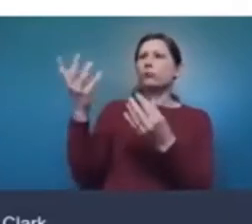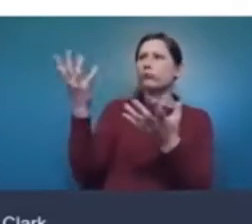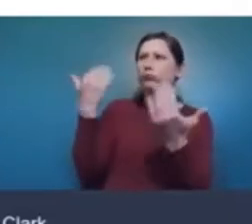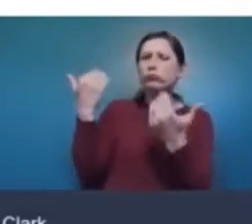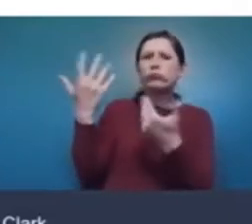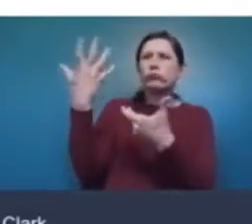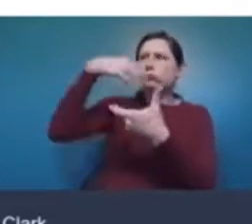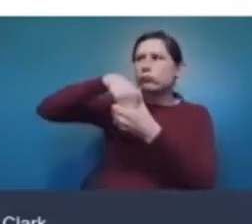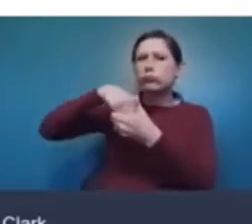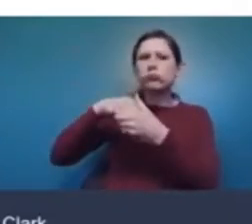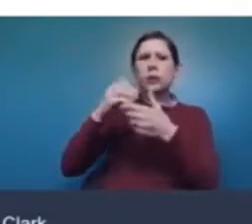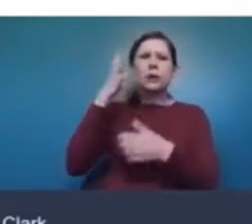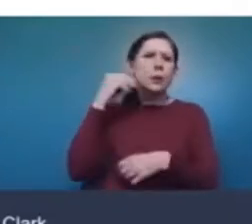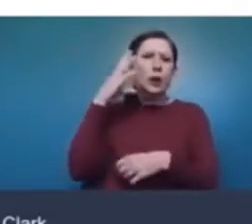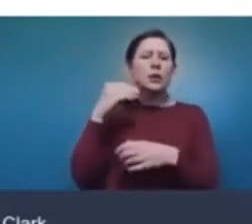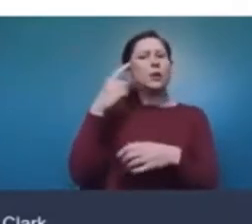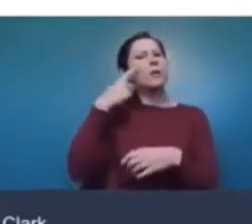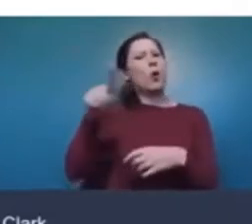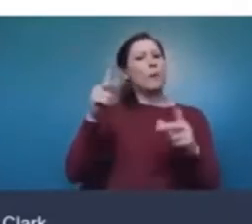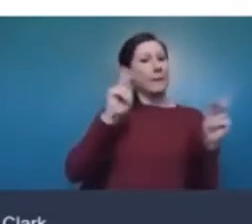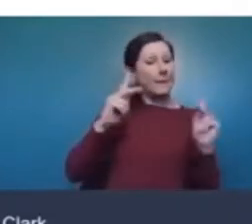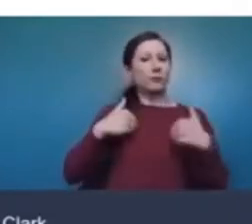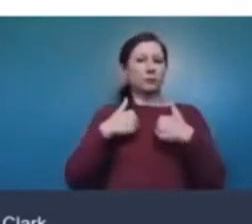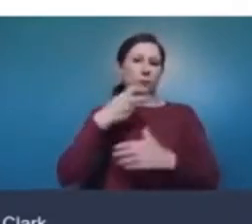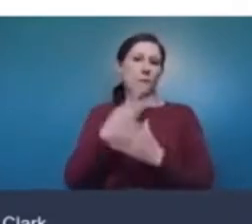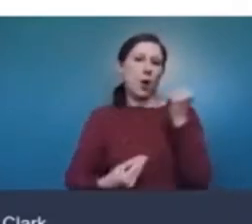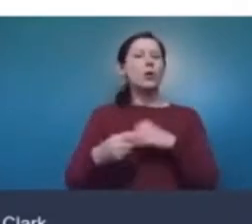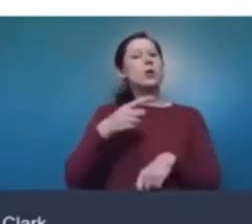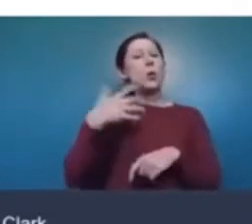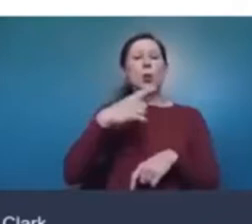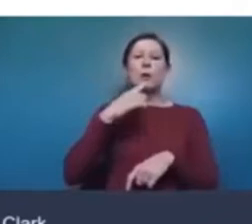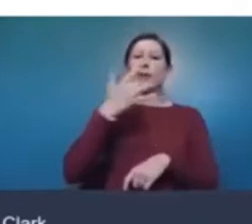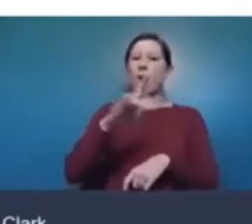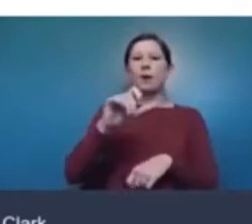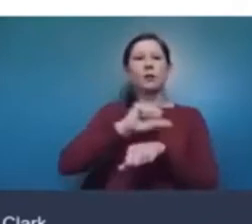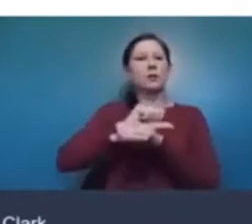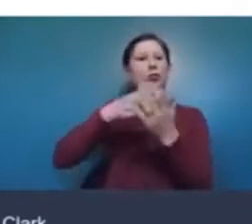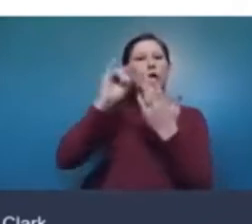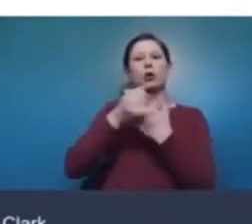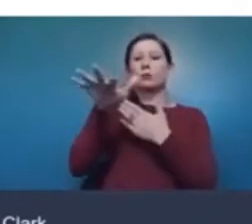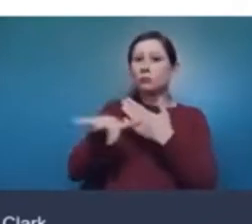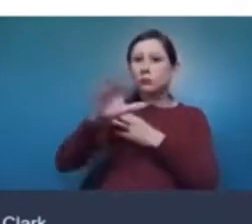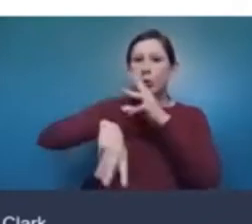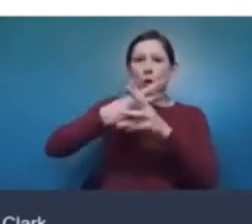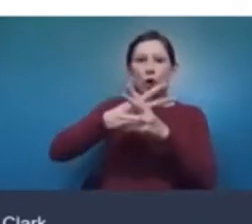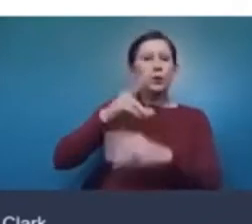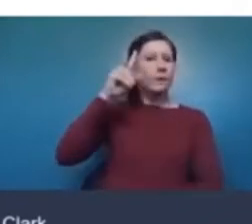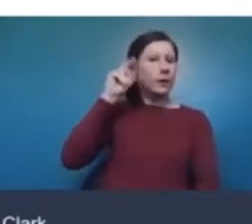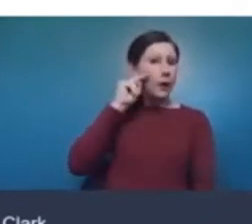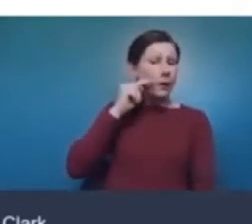animals and people alike. She has been fortunate to work on projects all over the world including Vietnam, South Korea,